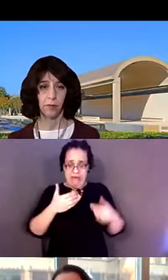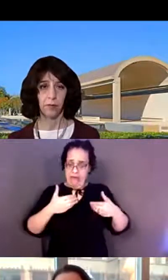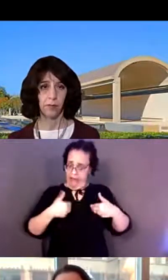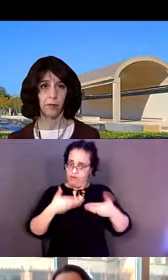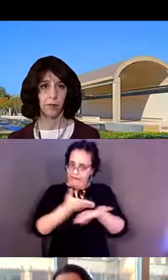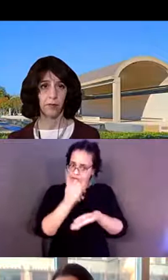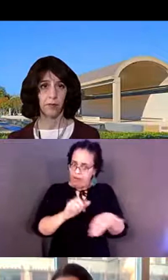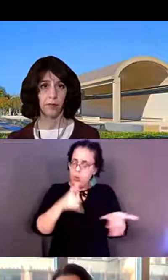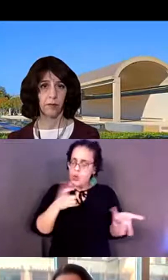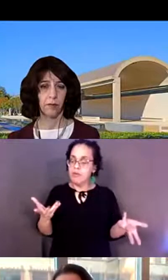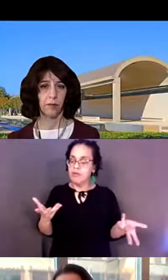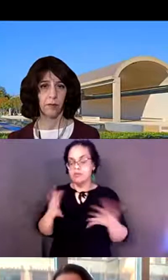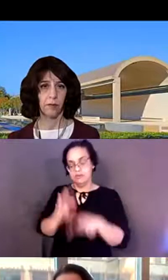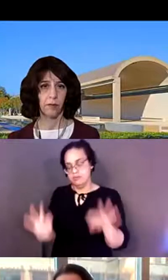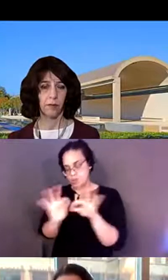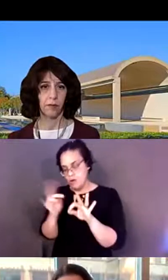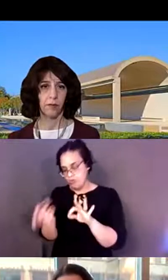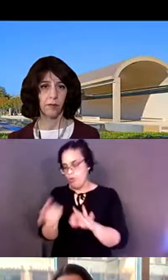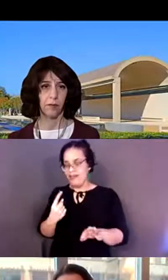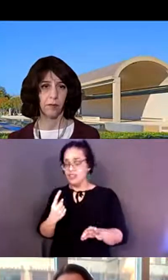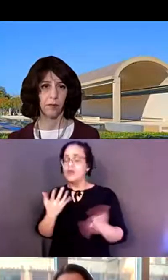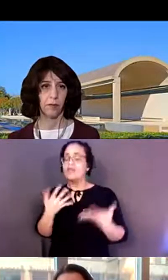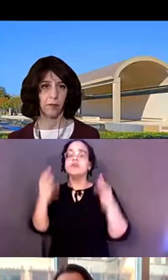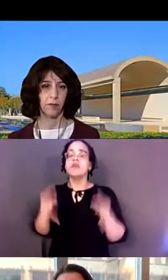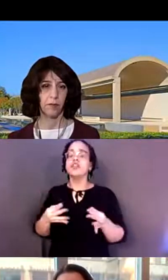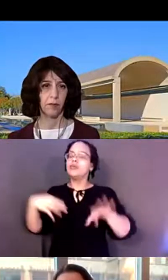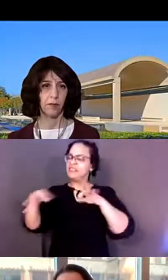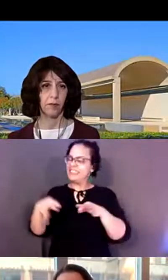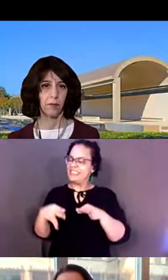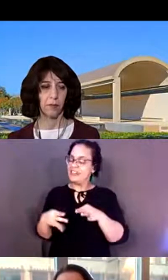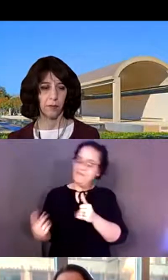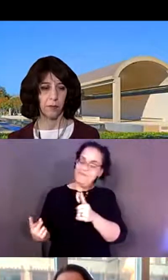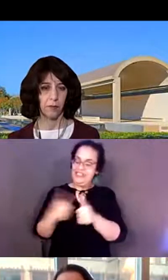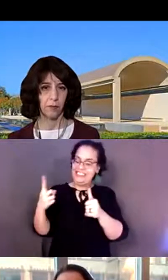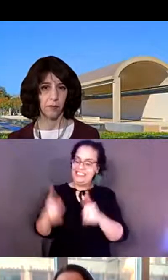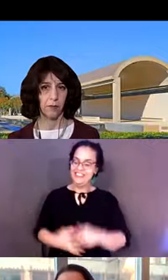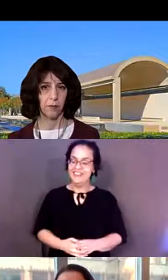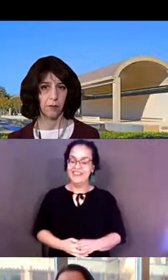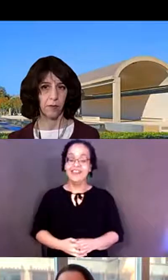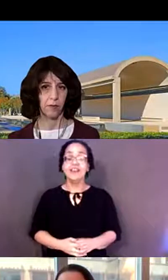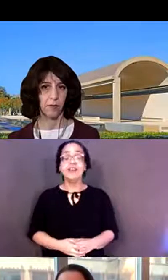to get that going right away.